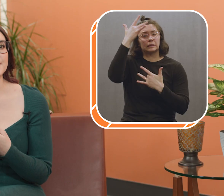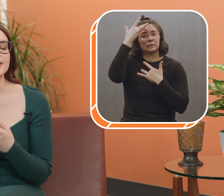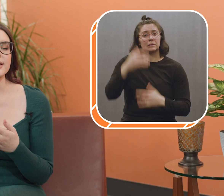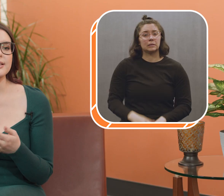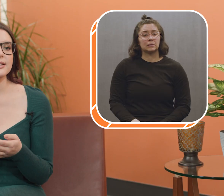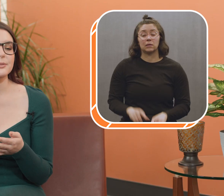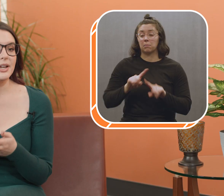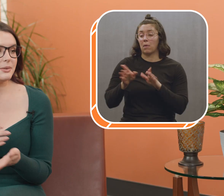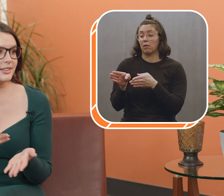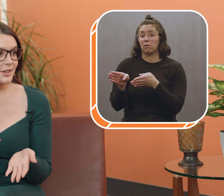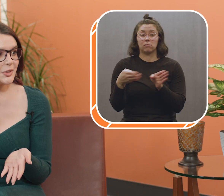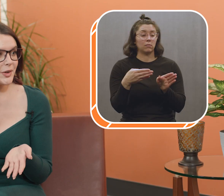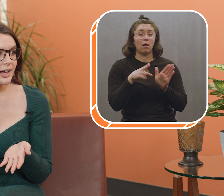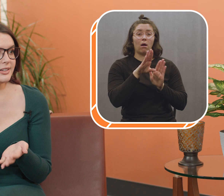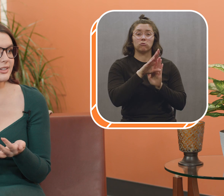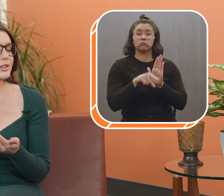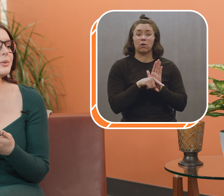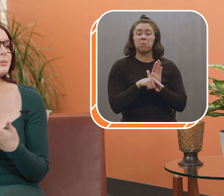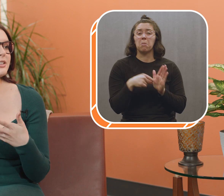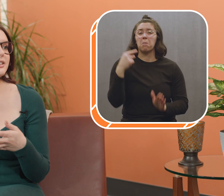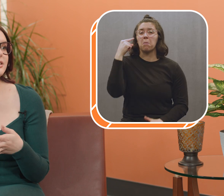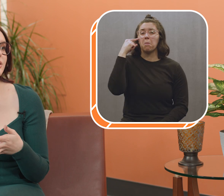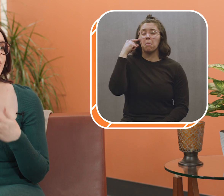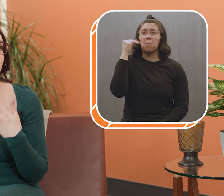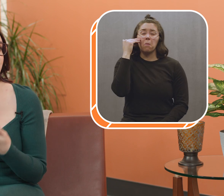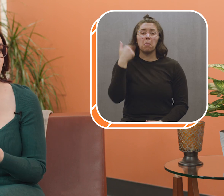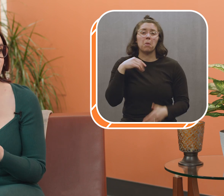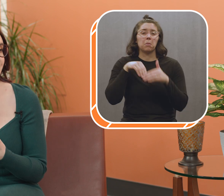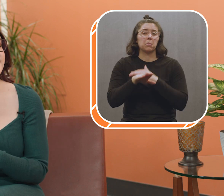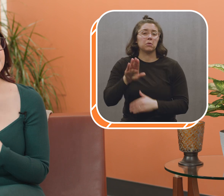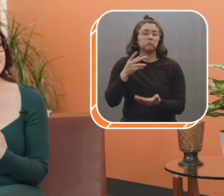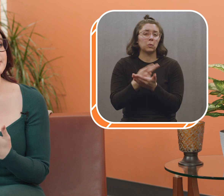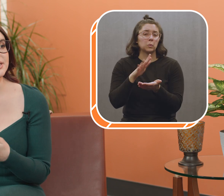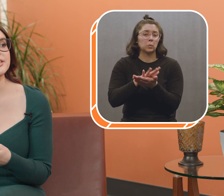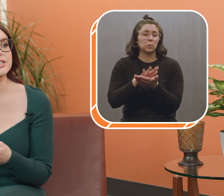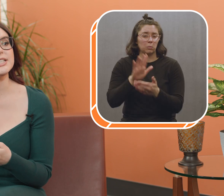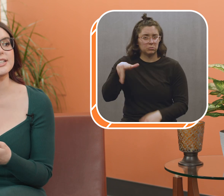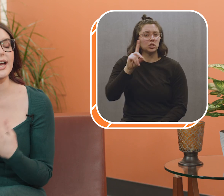But then when I was in undergrad, I knew I wanted to go to grad school. I wanted to get a PhD.